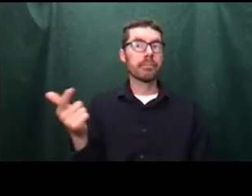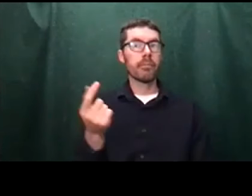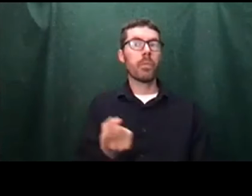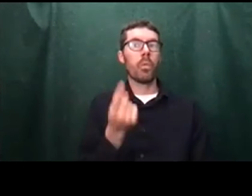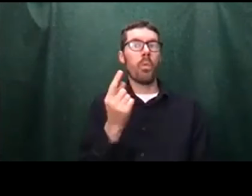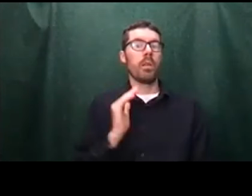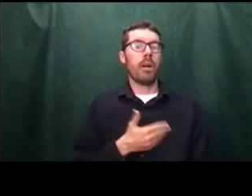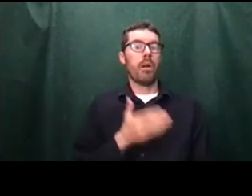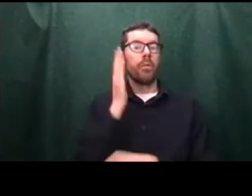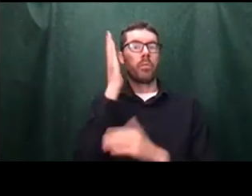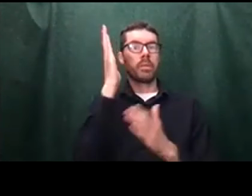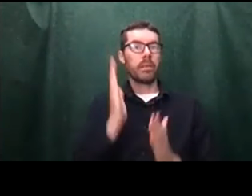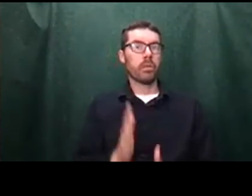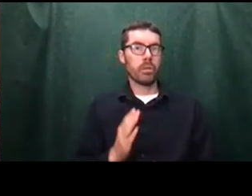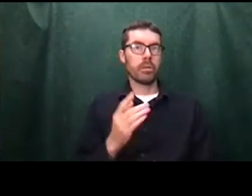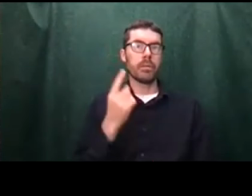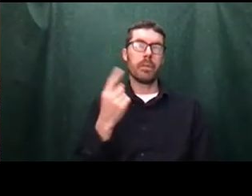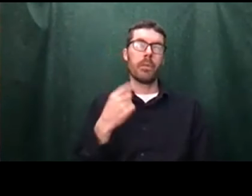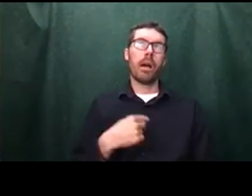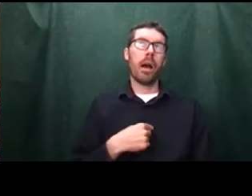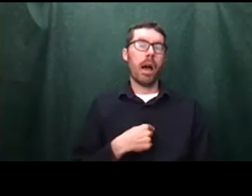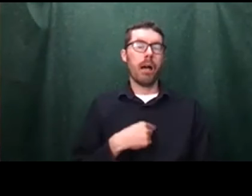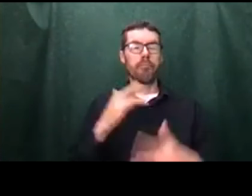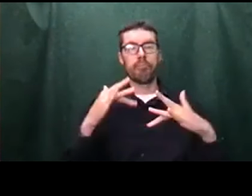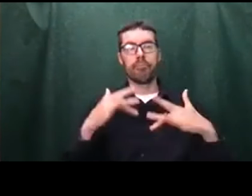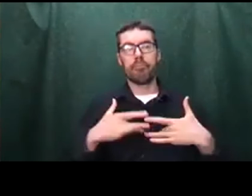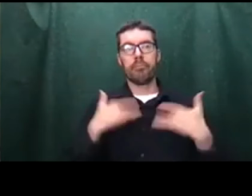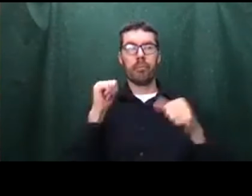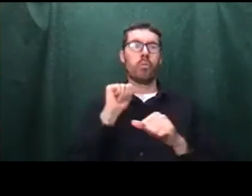uh, someone I've had the great pleasure to work with over the years and I've learned